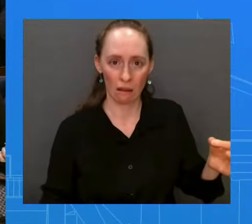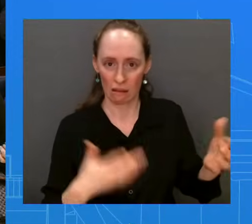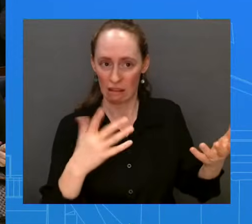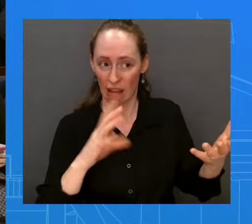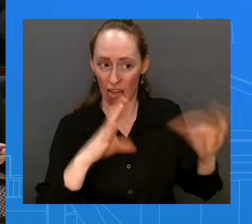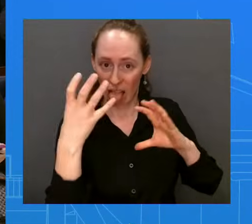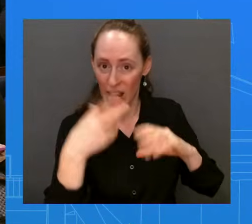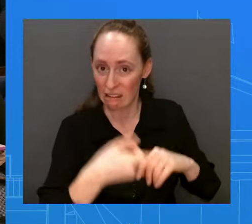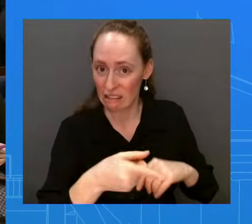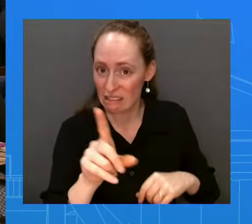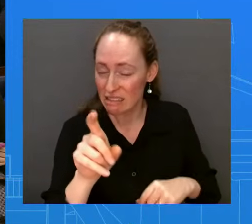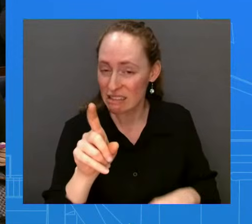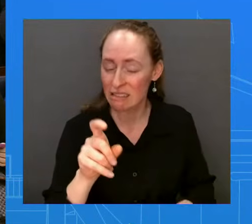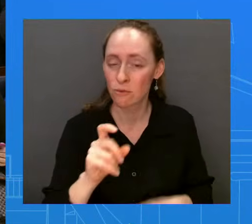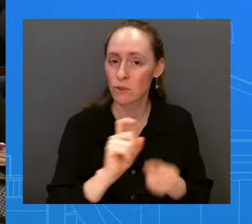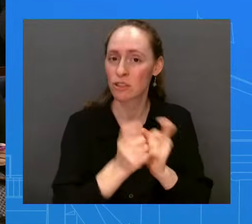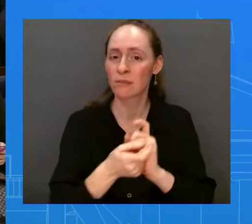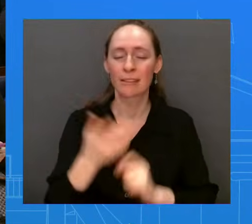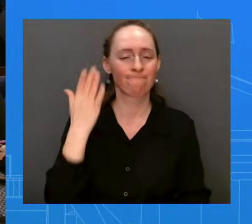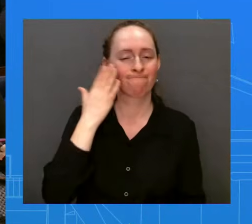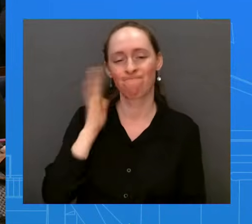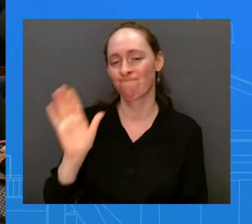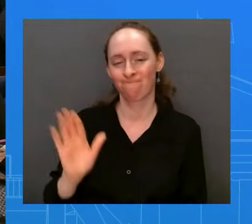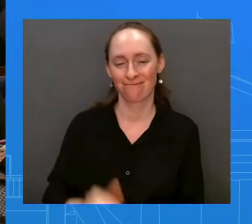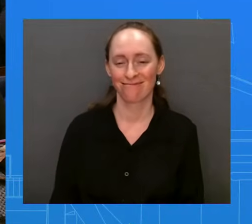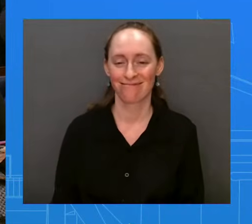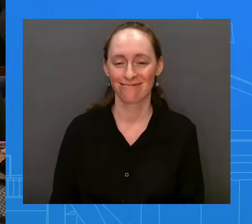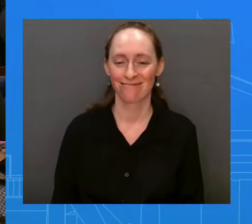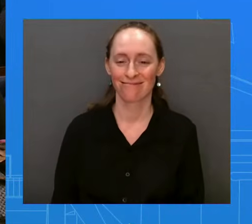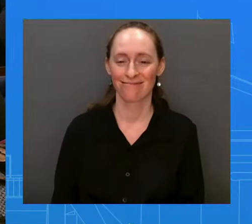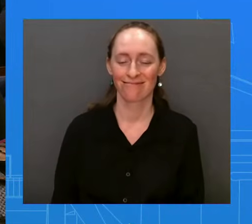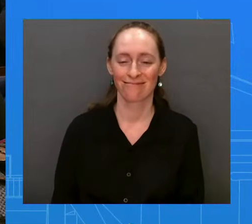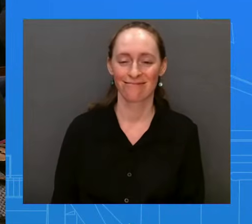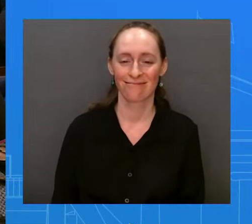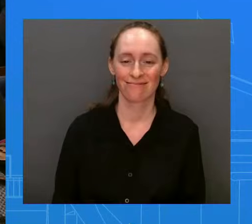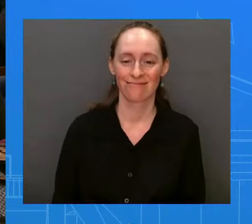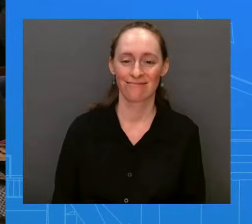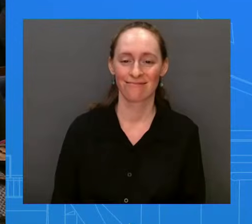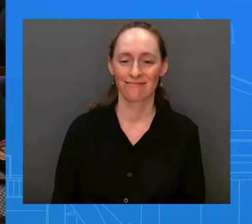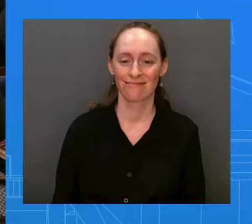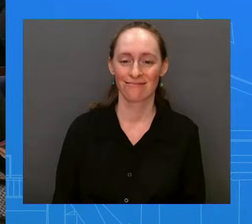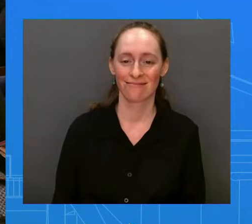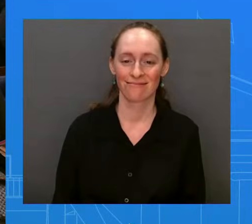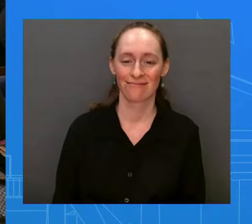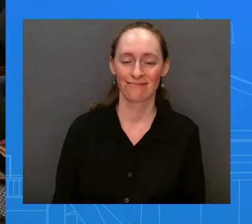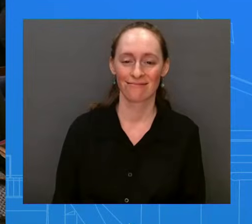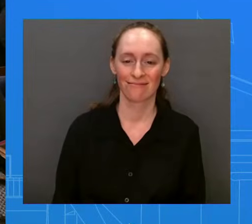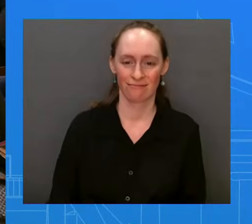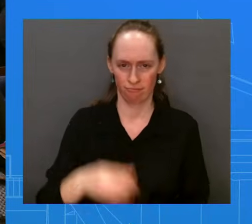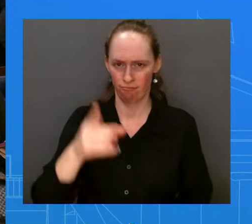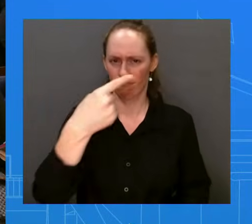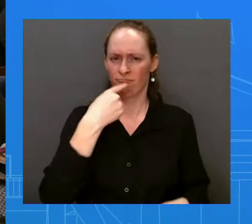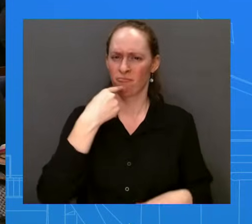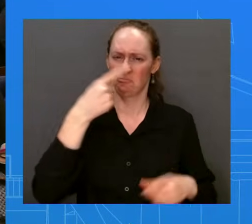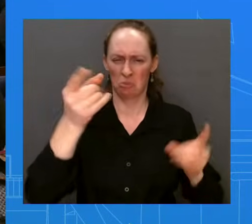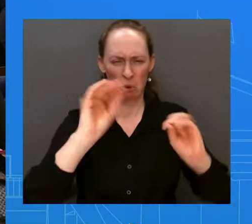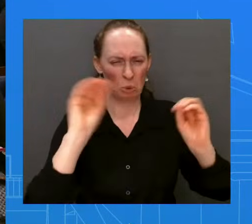or other craft over Chinese territory. Just being cognizant of the fact that China has a different definition of what their territory is than the United States,